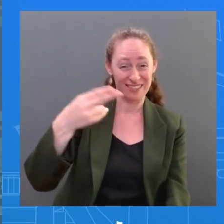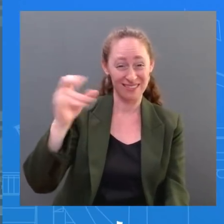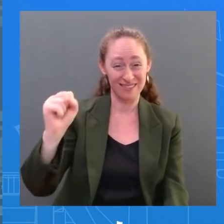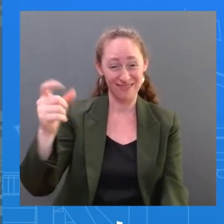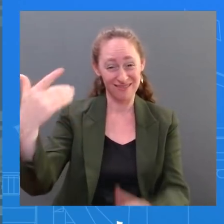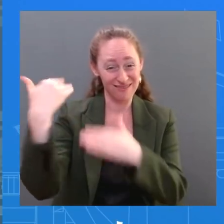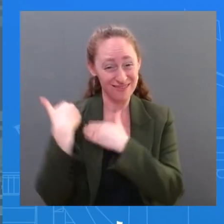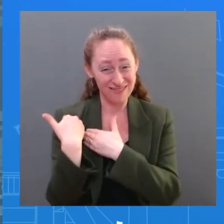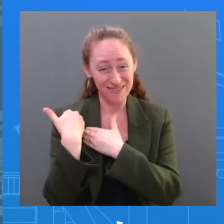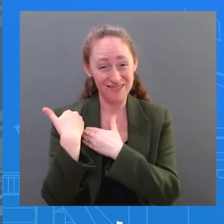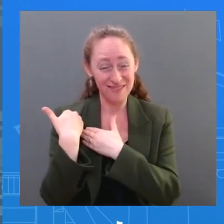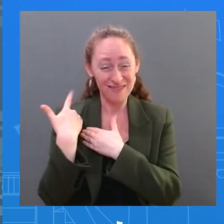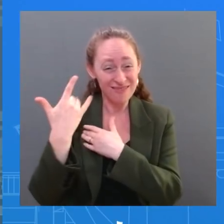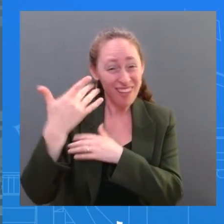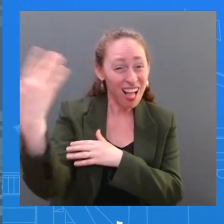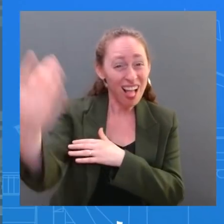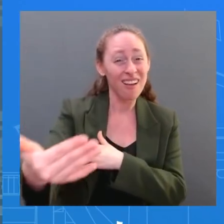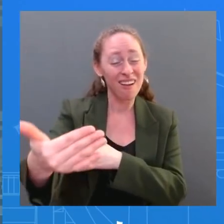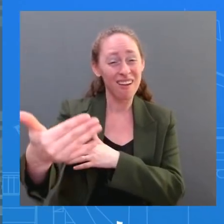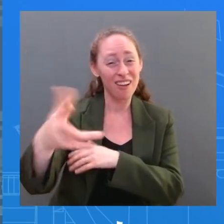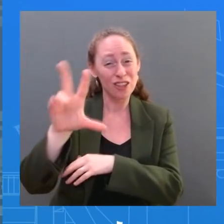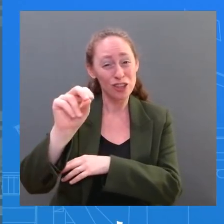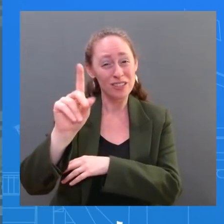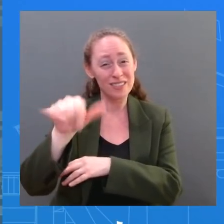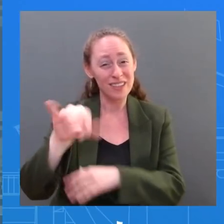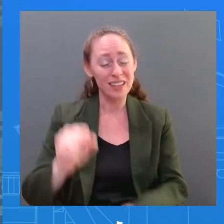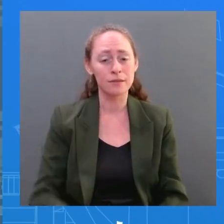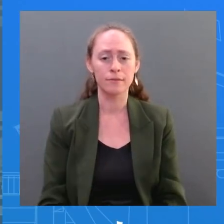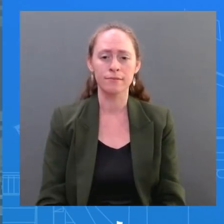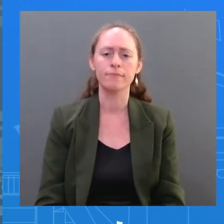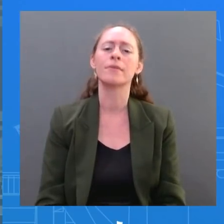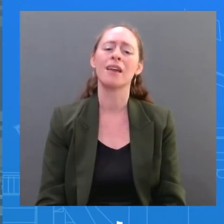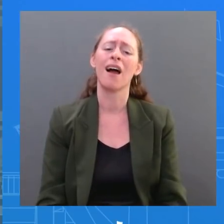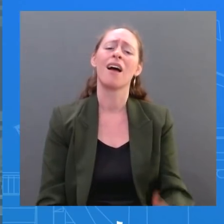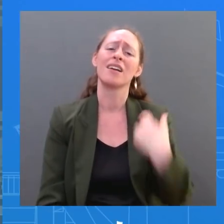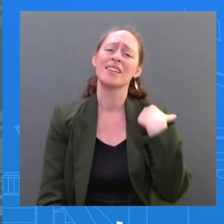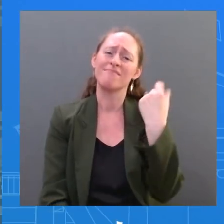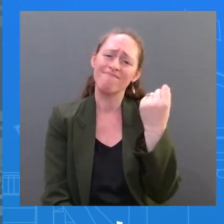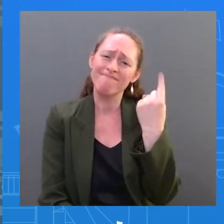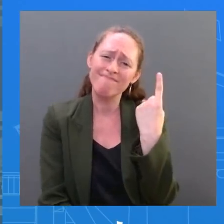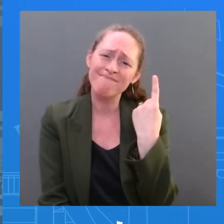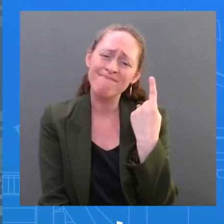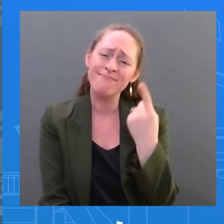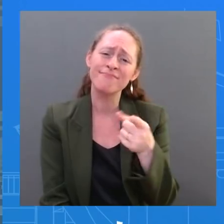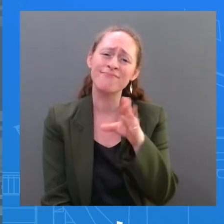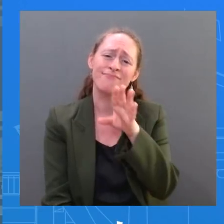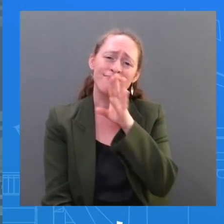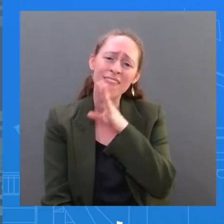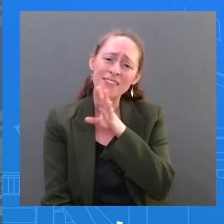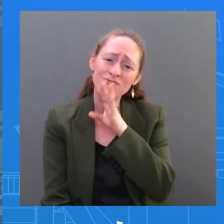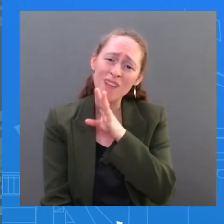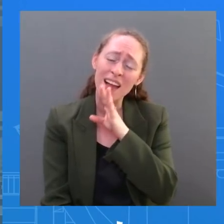I mean, I know it feels frustrating because we're taking action and then asking for more action. But the Secretary is already taking action.